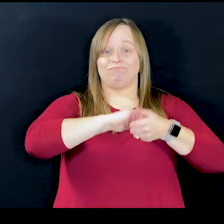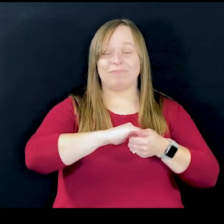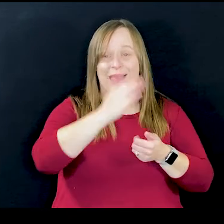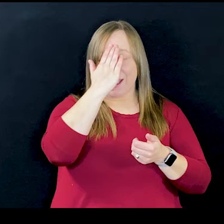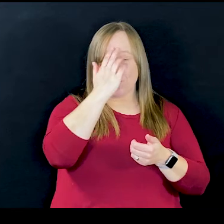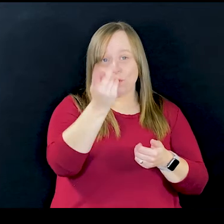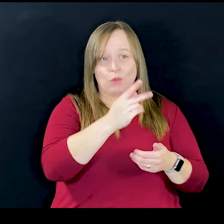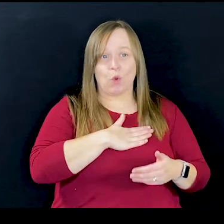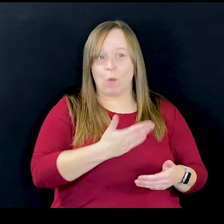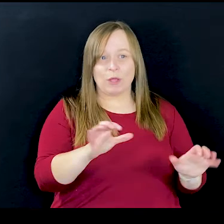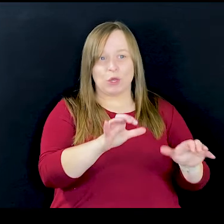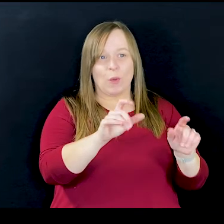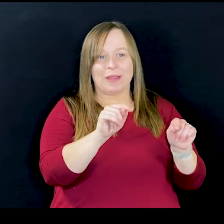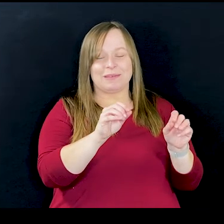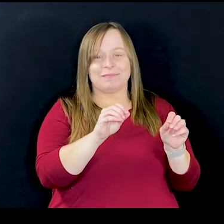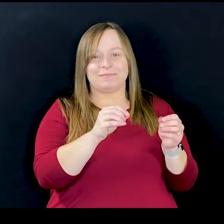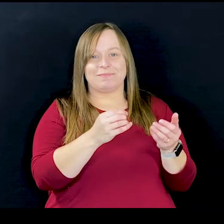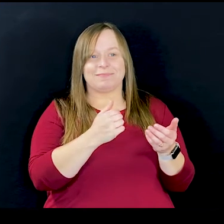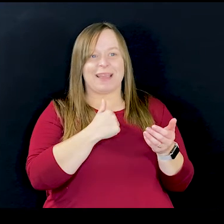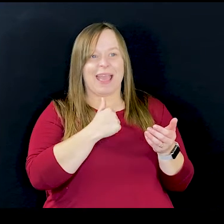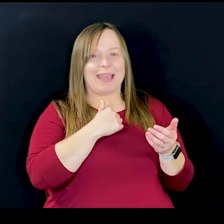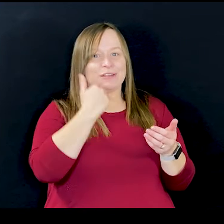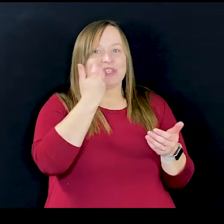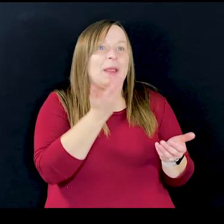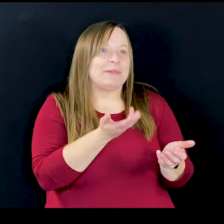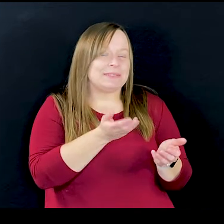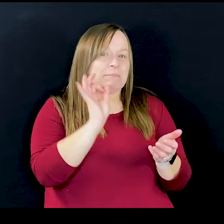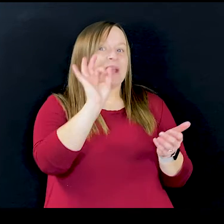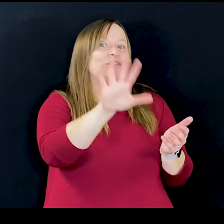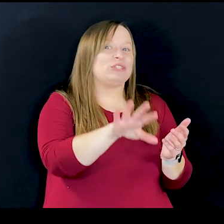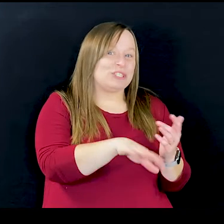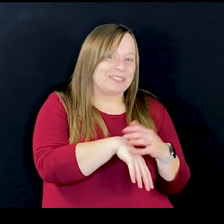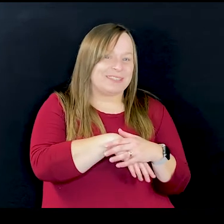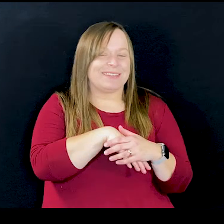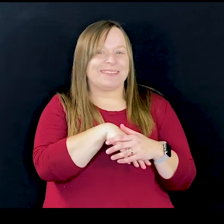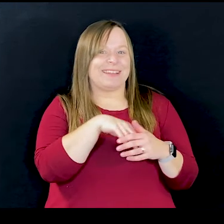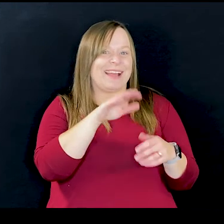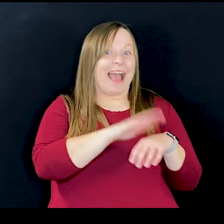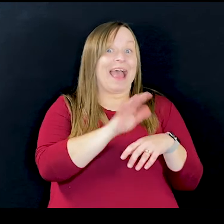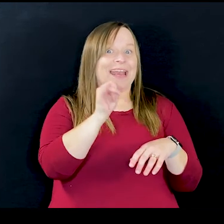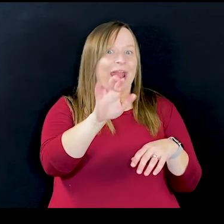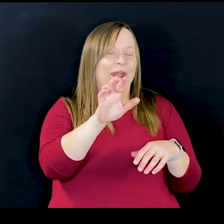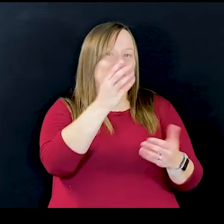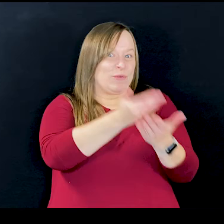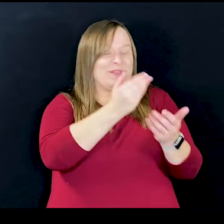So I know you guys are willing to do it. I just had to do a shameless pitch.